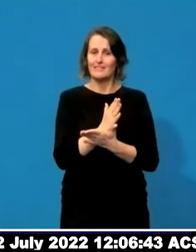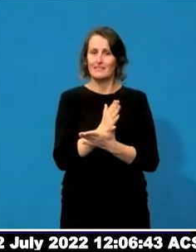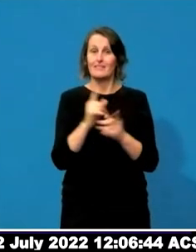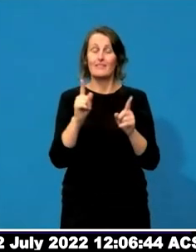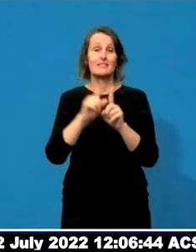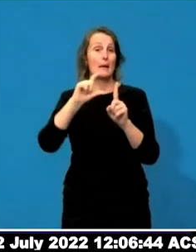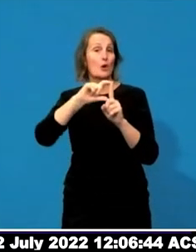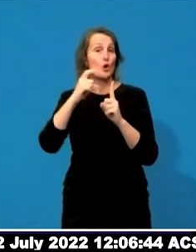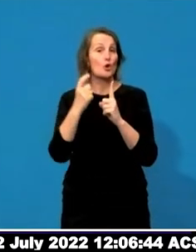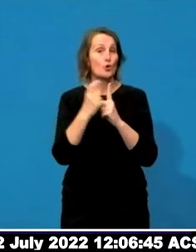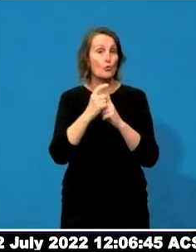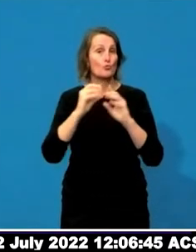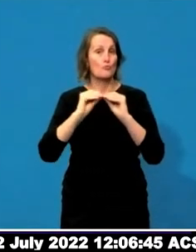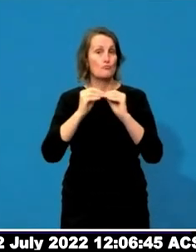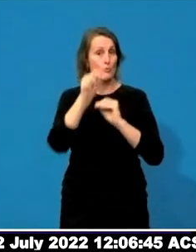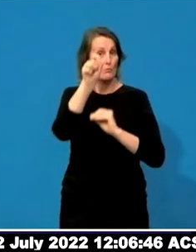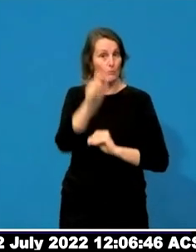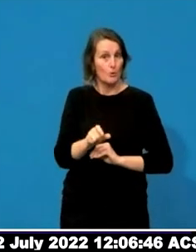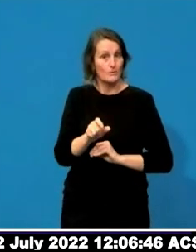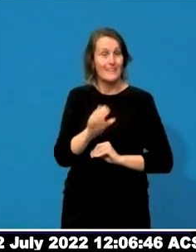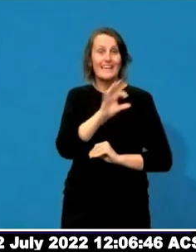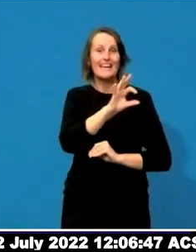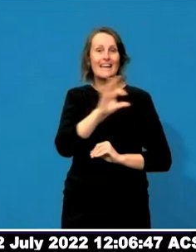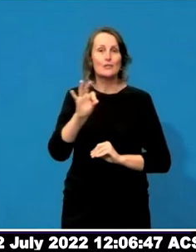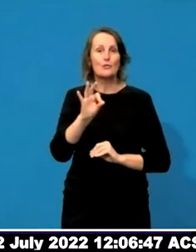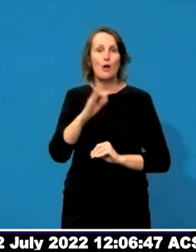That it's not something that should be extra and special